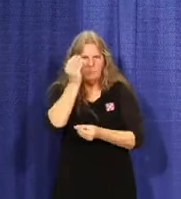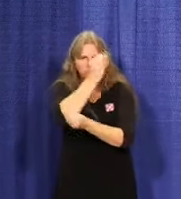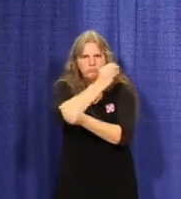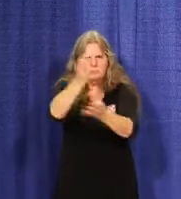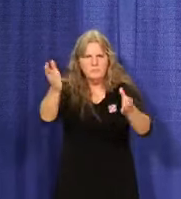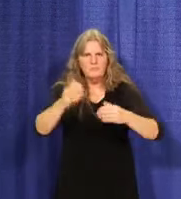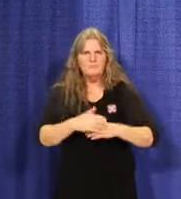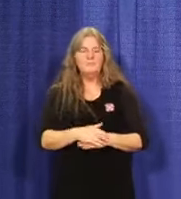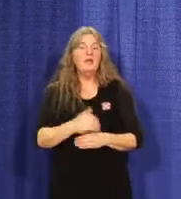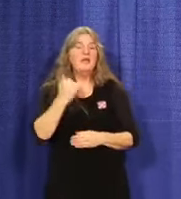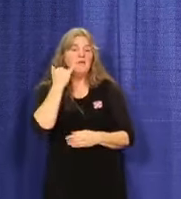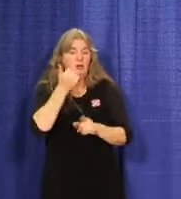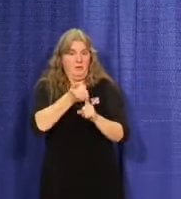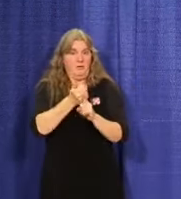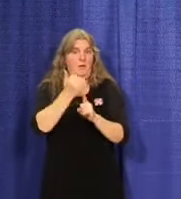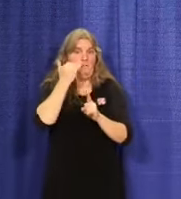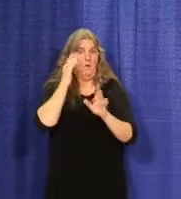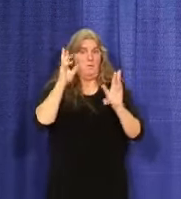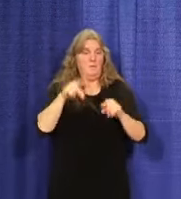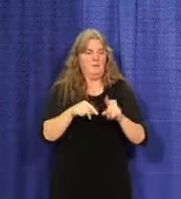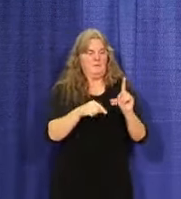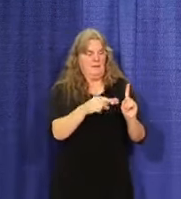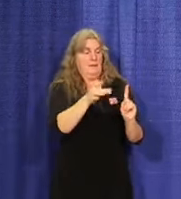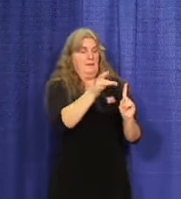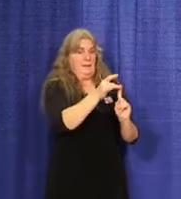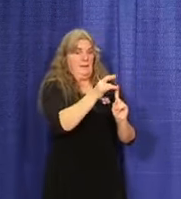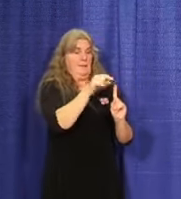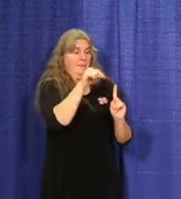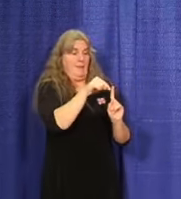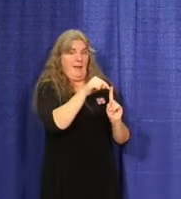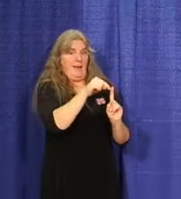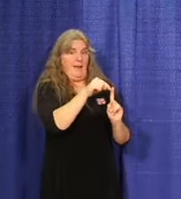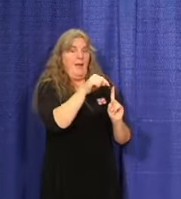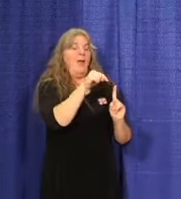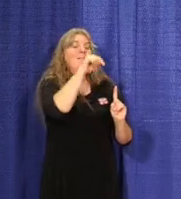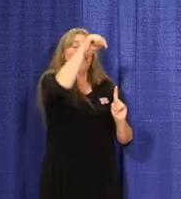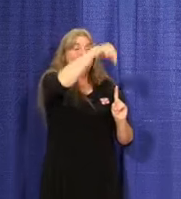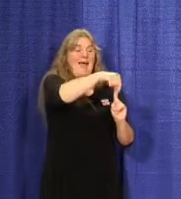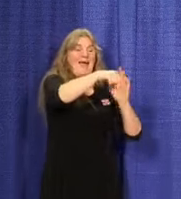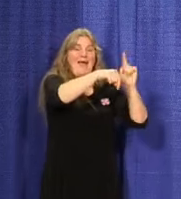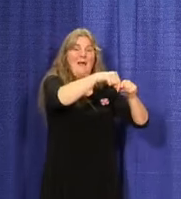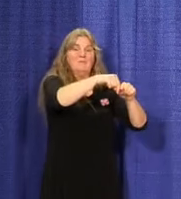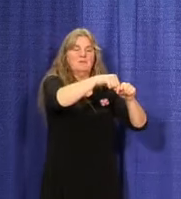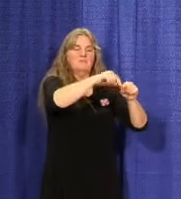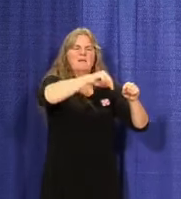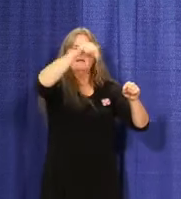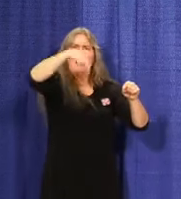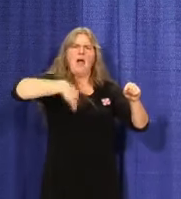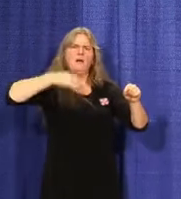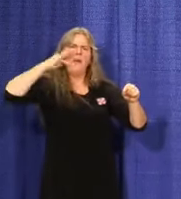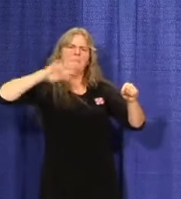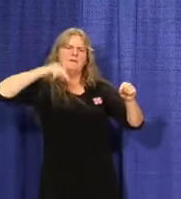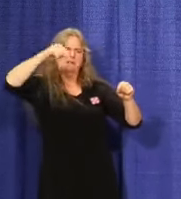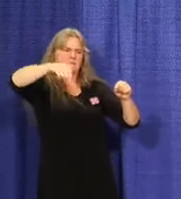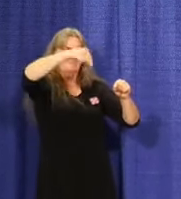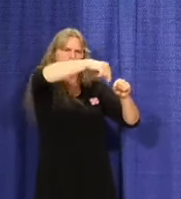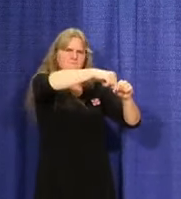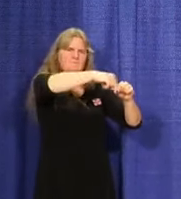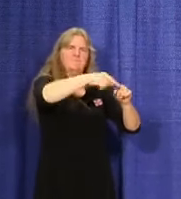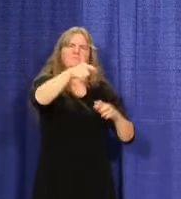that does not make you a contact. What does that mean? It means if you have just been around someone who has been